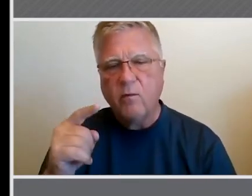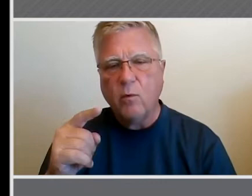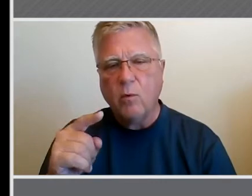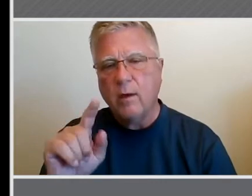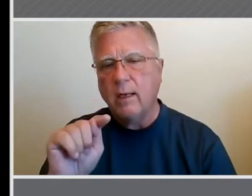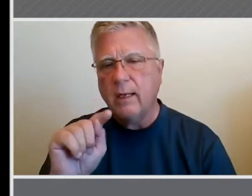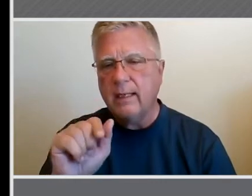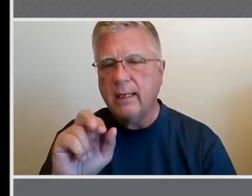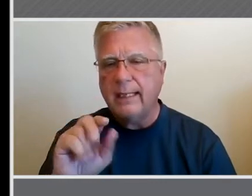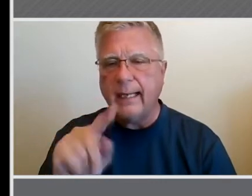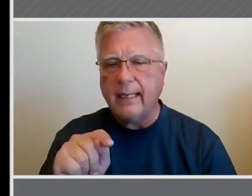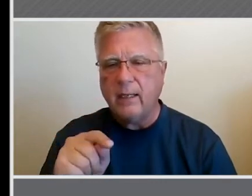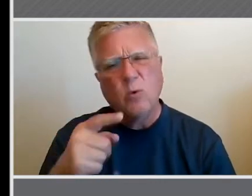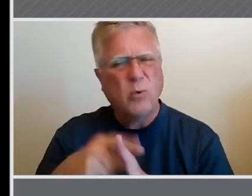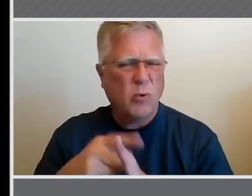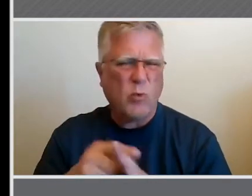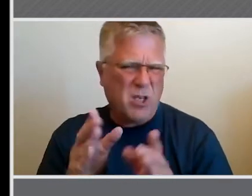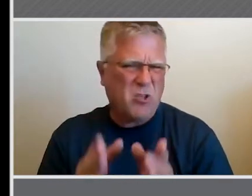Lack of trying but they're underutilized.